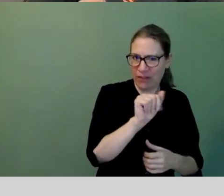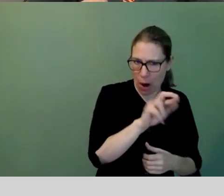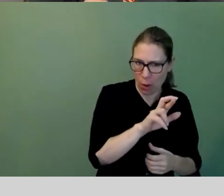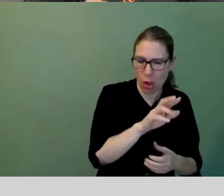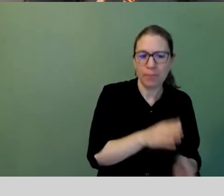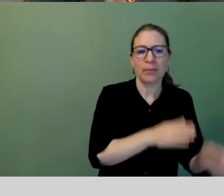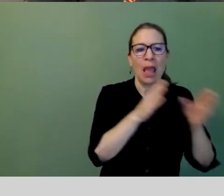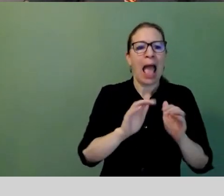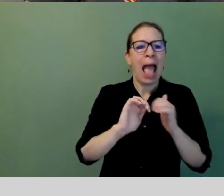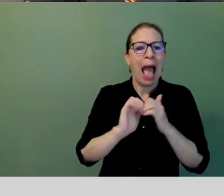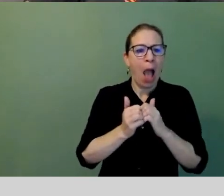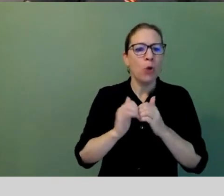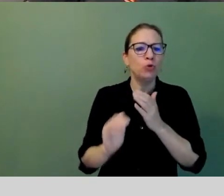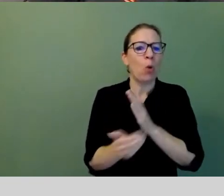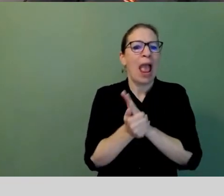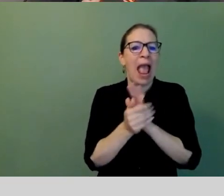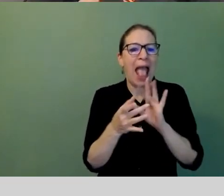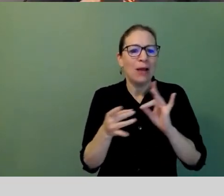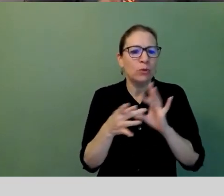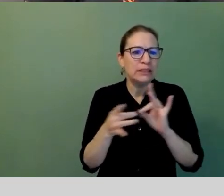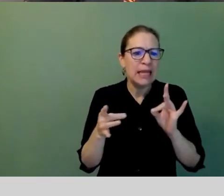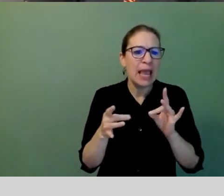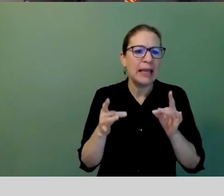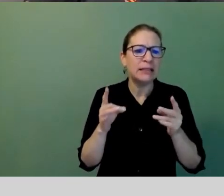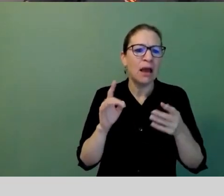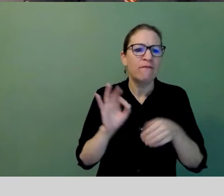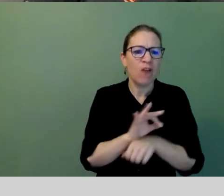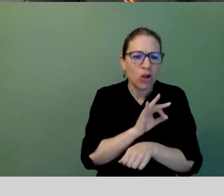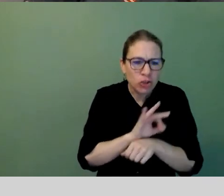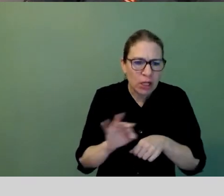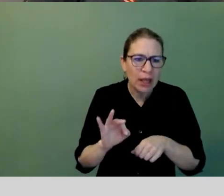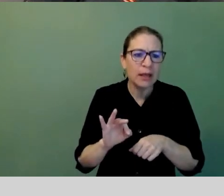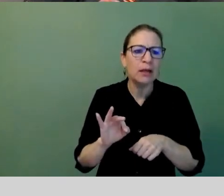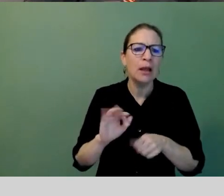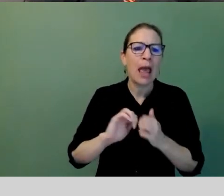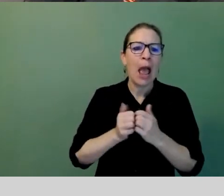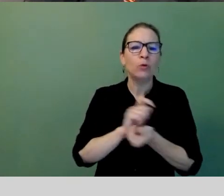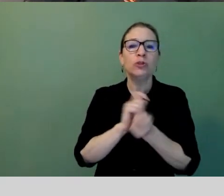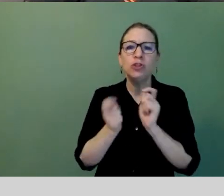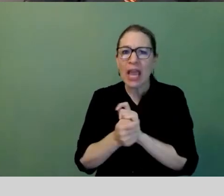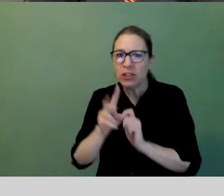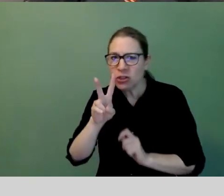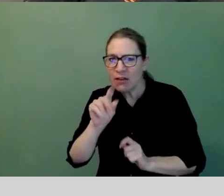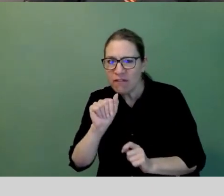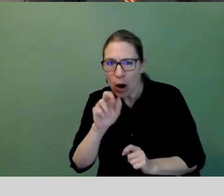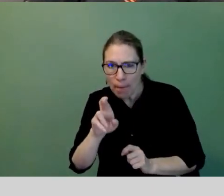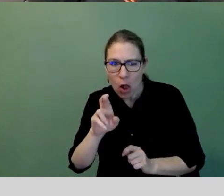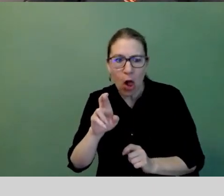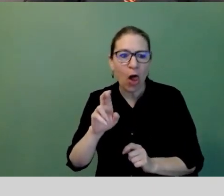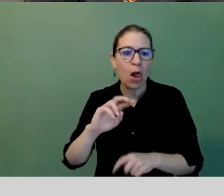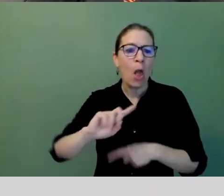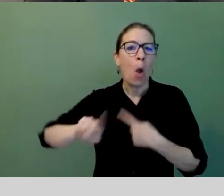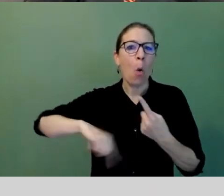how to annotate a class method, how to annotate arguments of a function, how to change the variable when their types